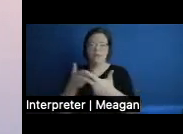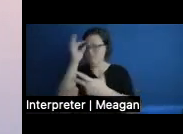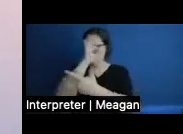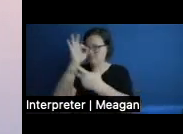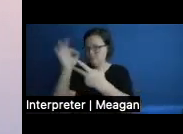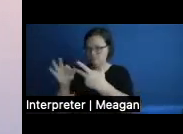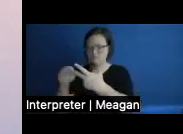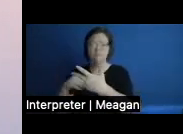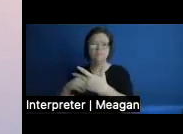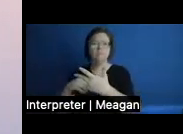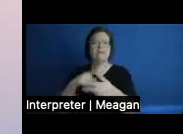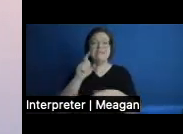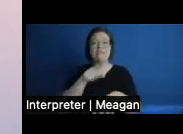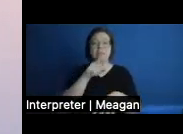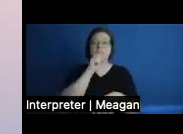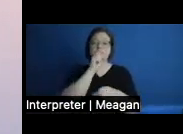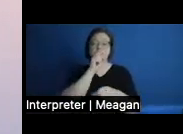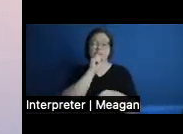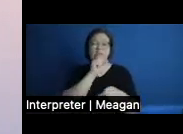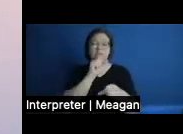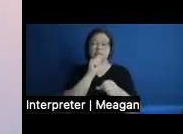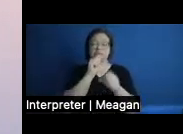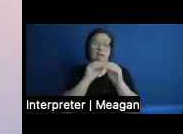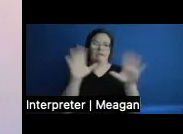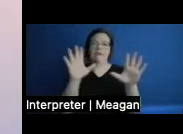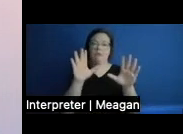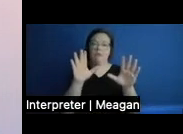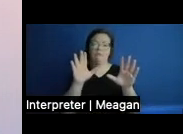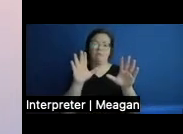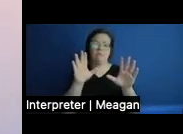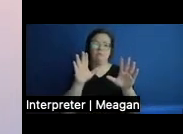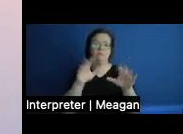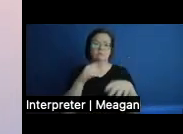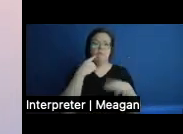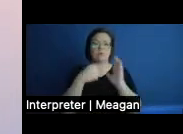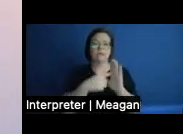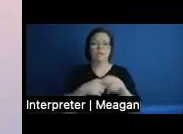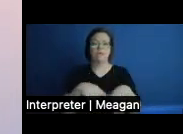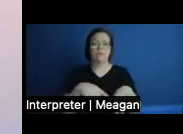And these need to be as concrete as you can make them. And the examples I gave were, I know my